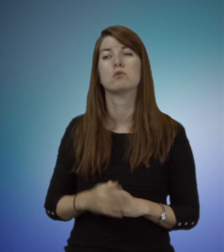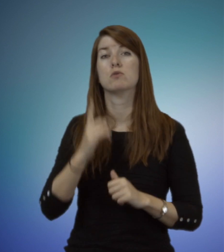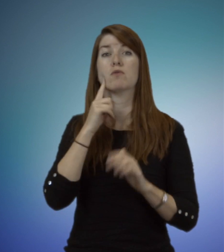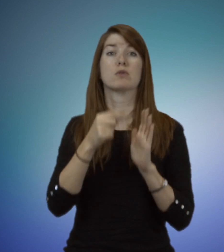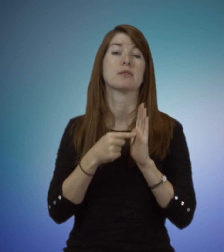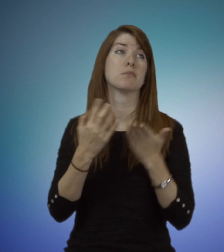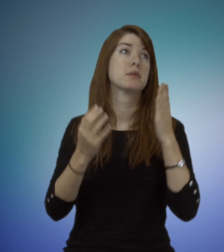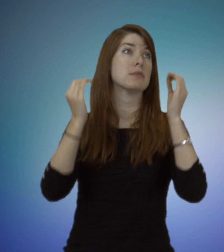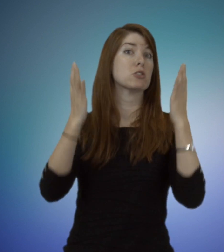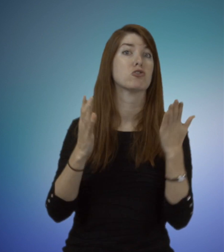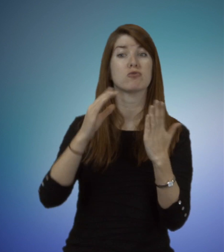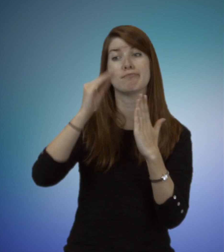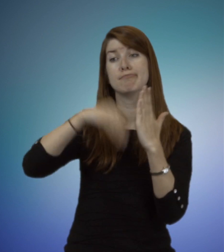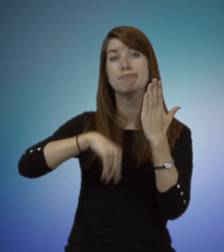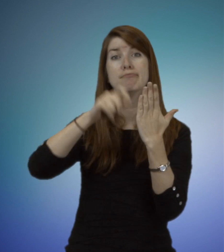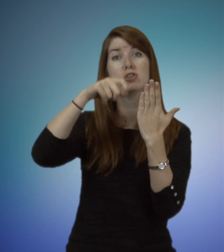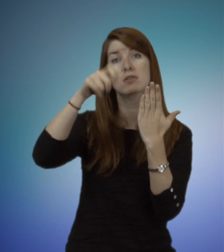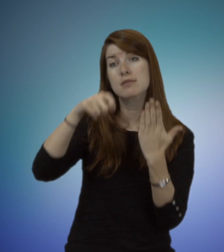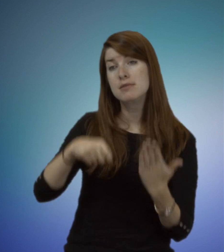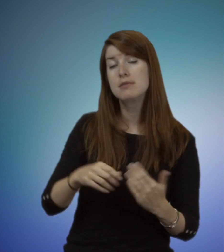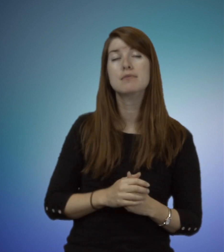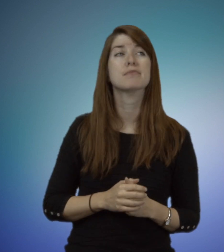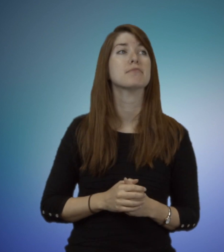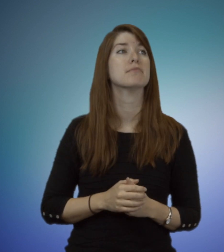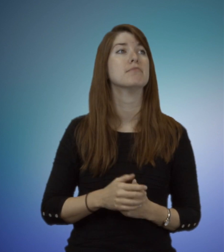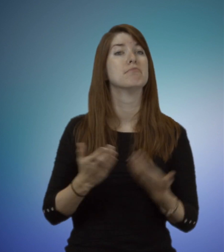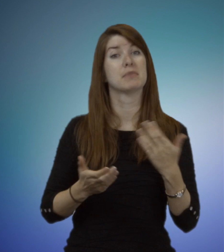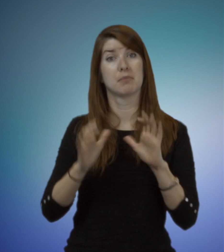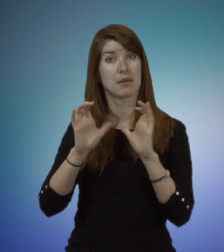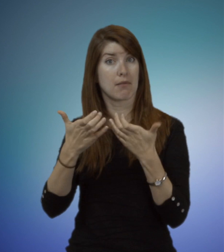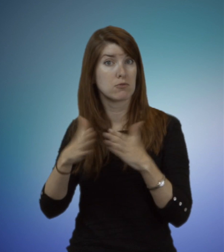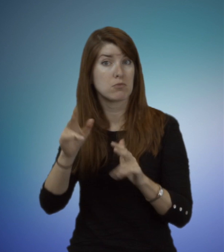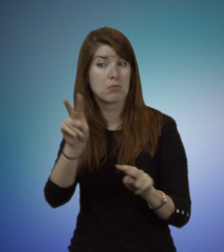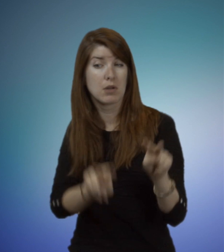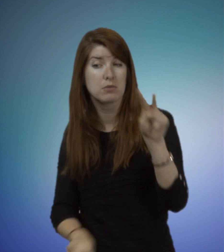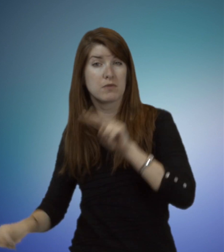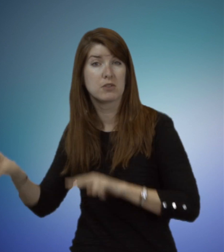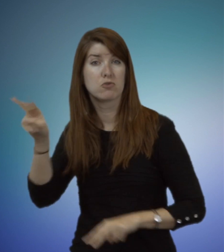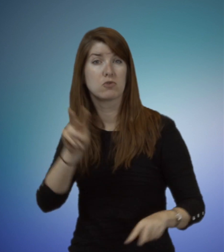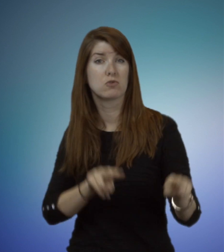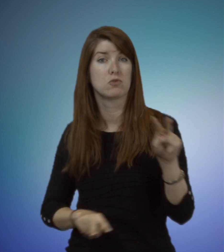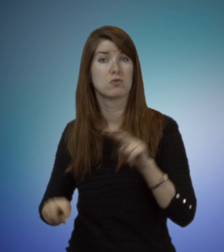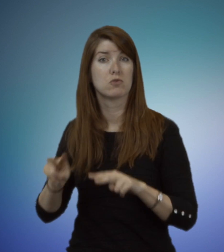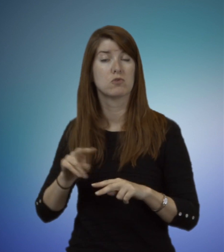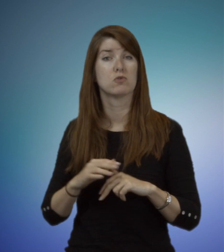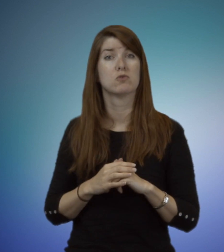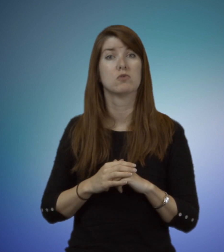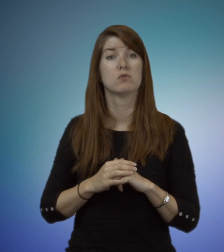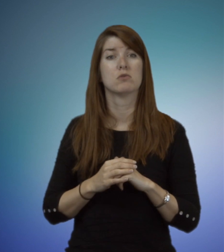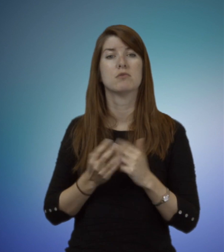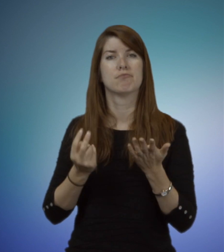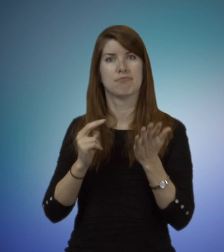in which you get data that assesses a child's overall interaction